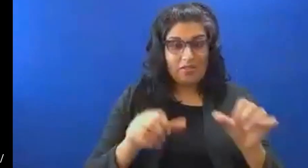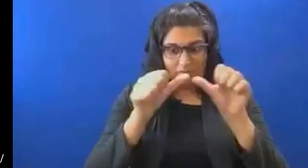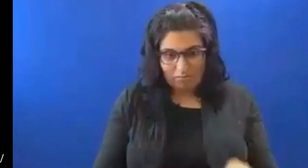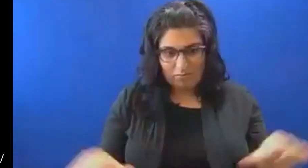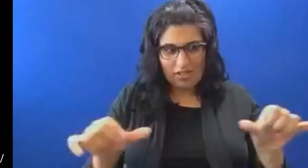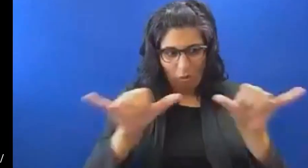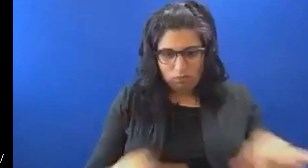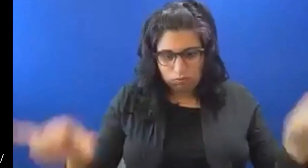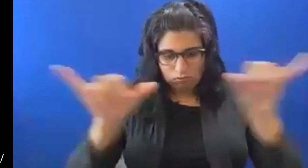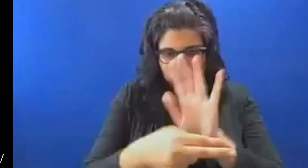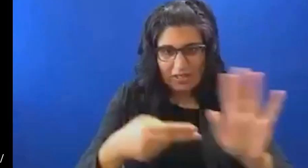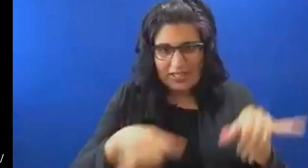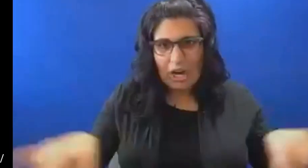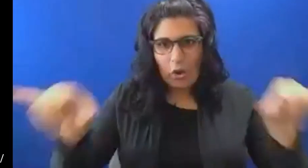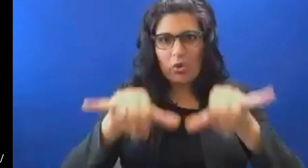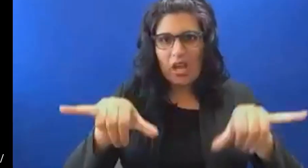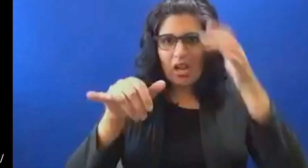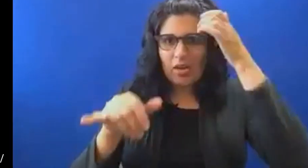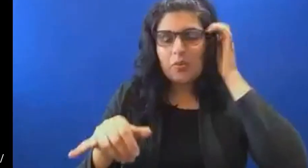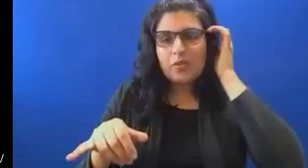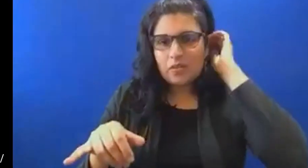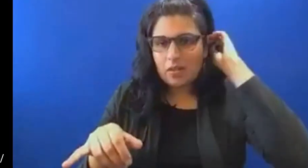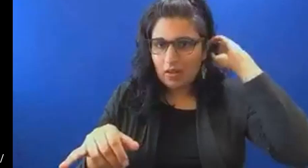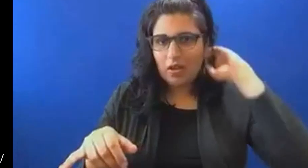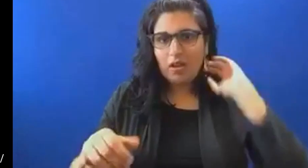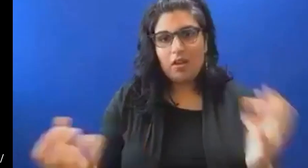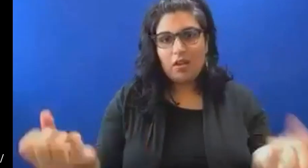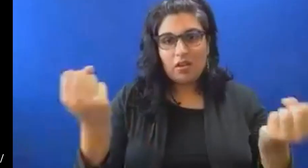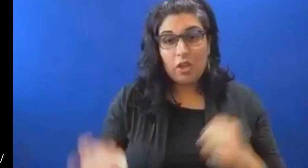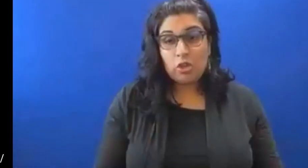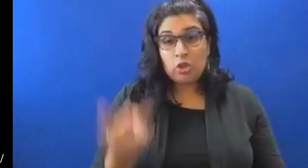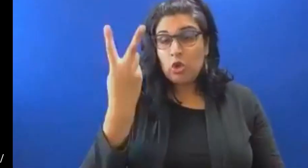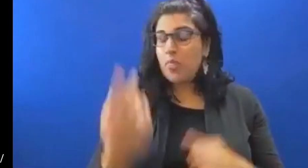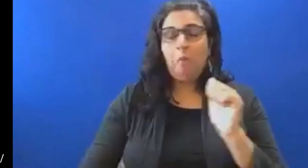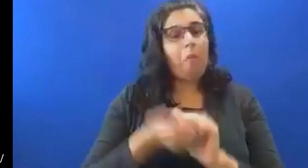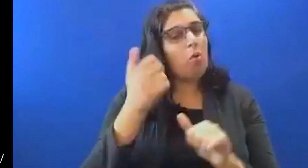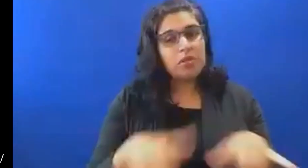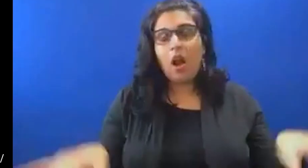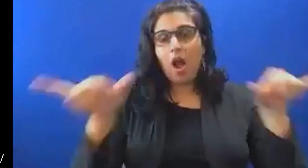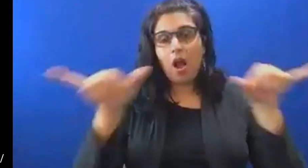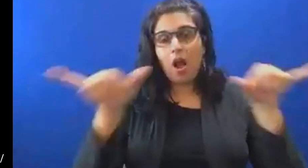There are so many, but two of the most common that I think are important to talk about are,